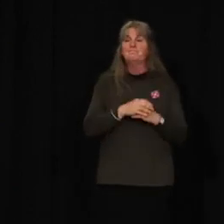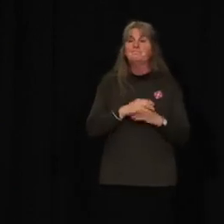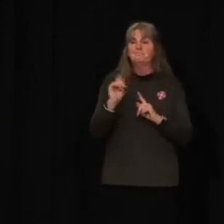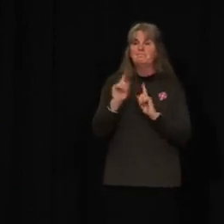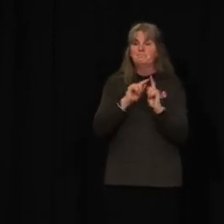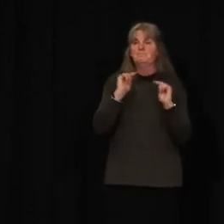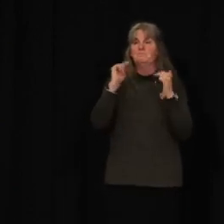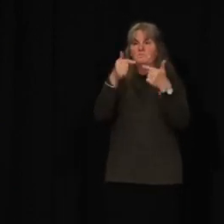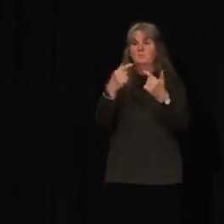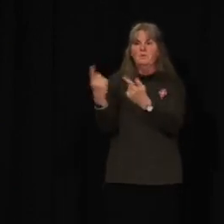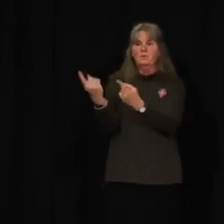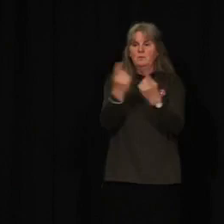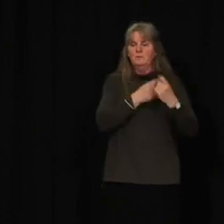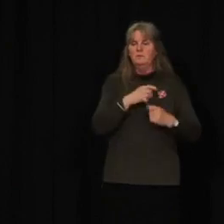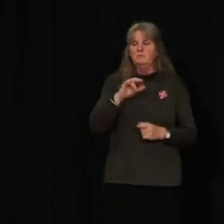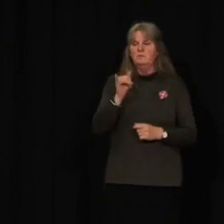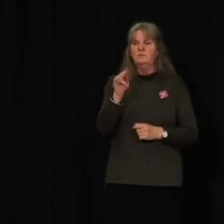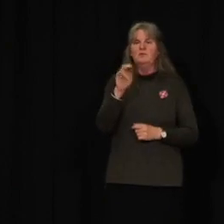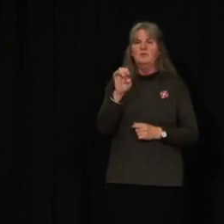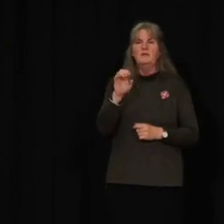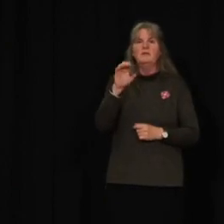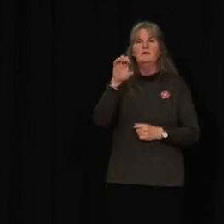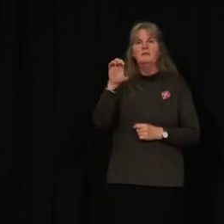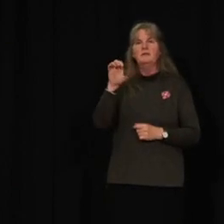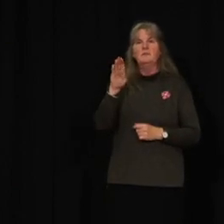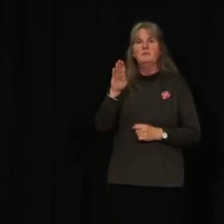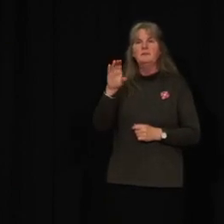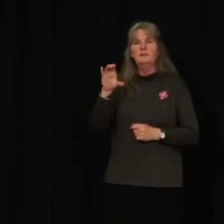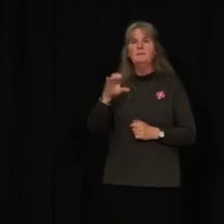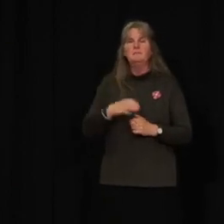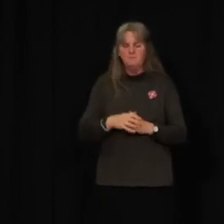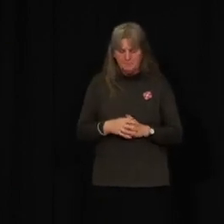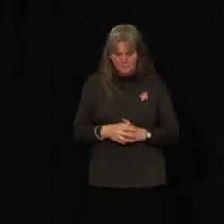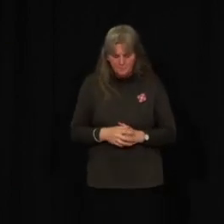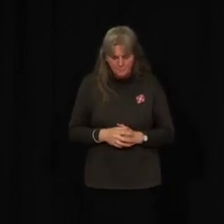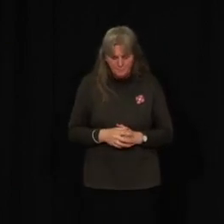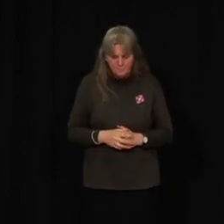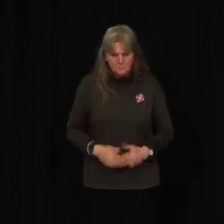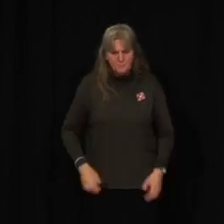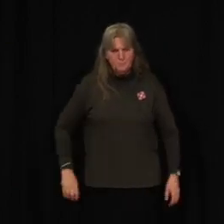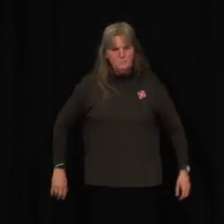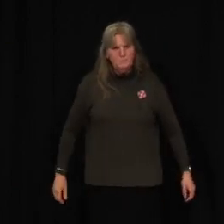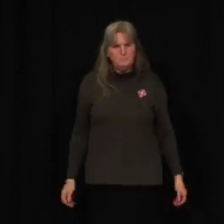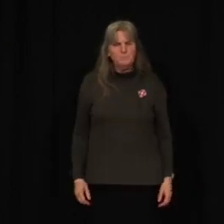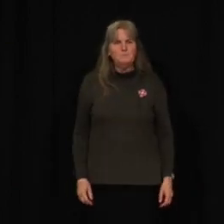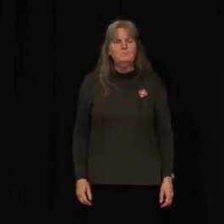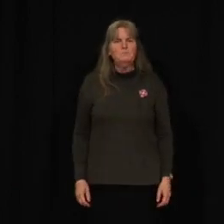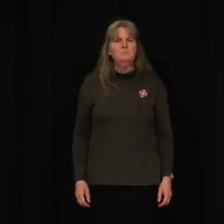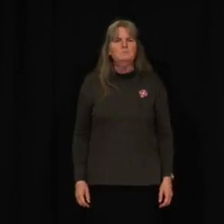We will go now to the phone lines and we will begin with Jane from CBC.